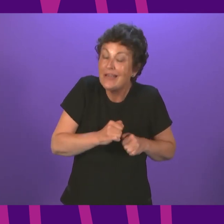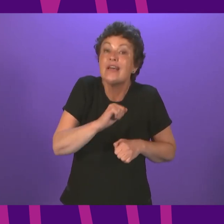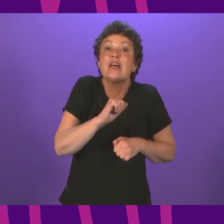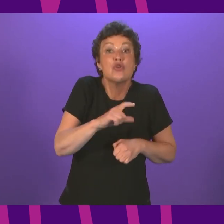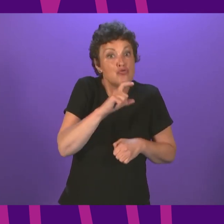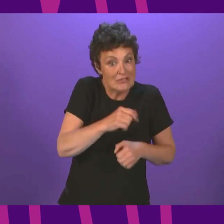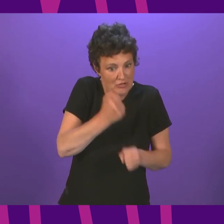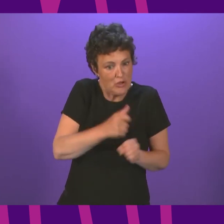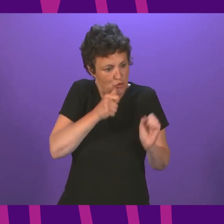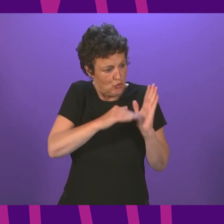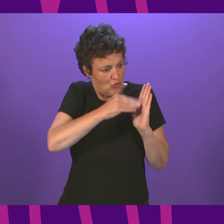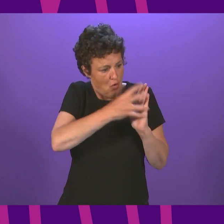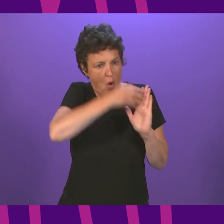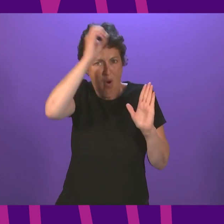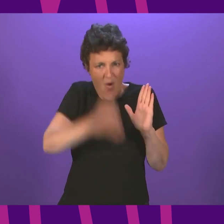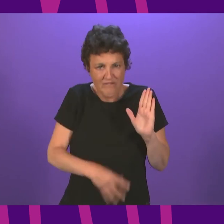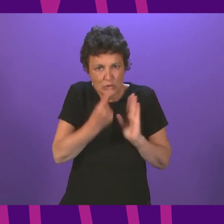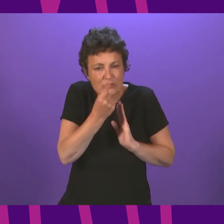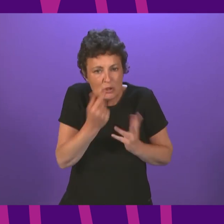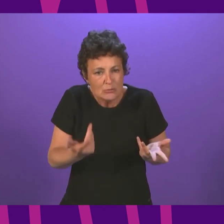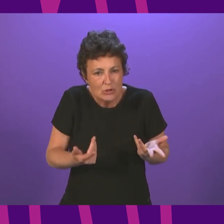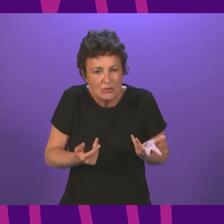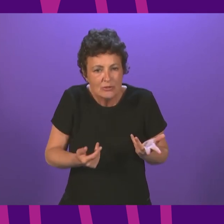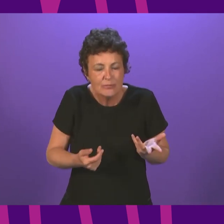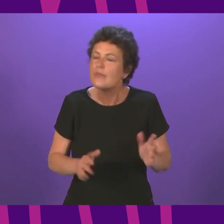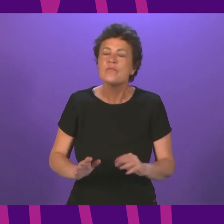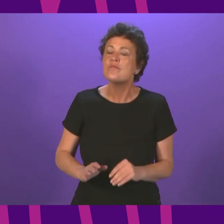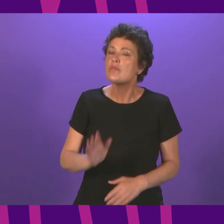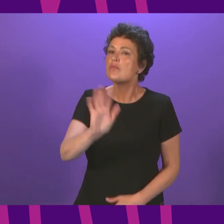on. However, his comments have been noted.